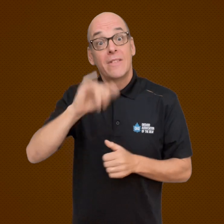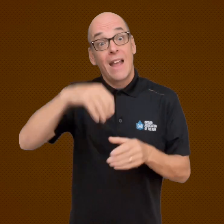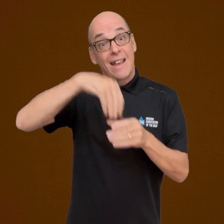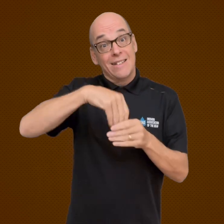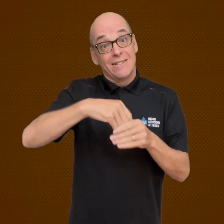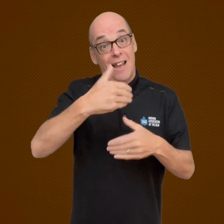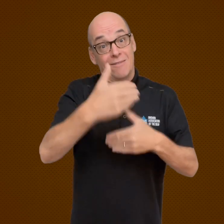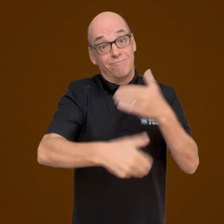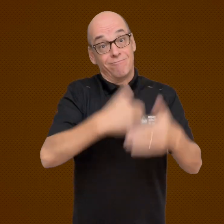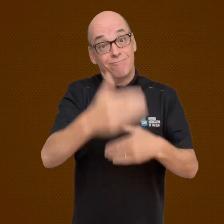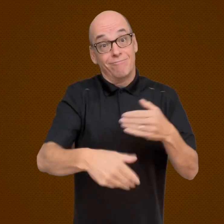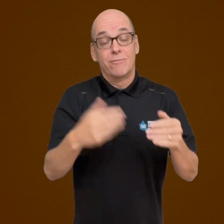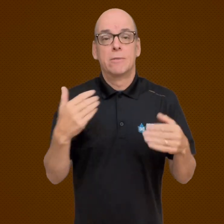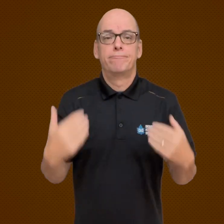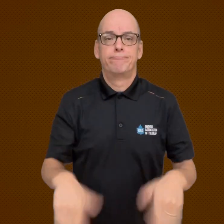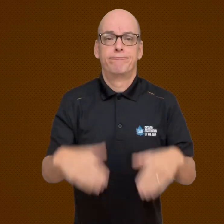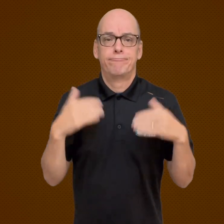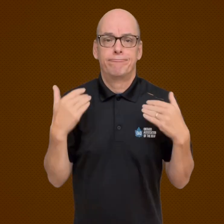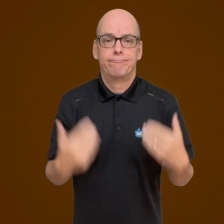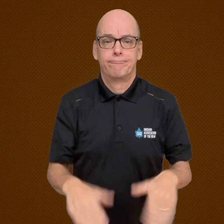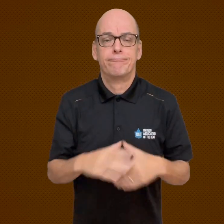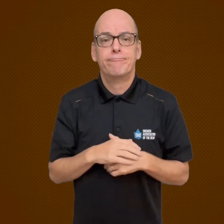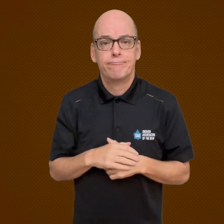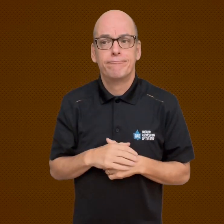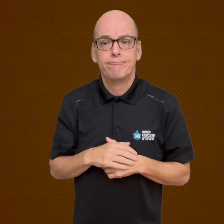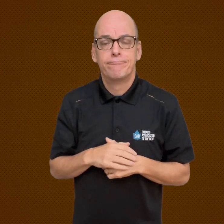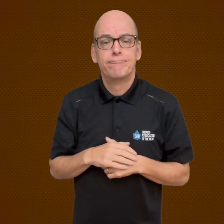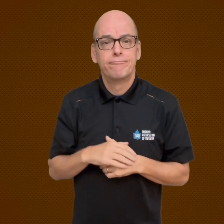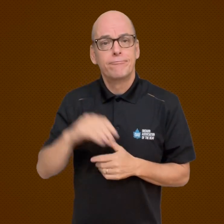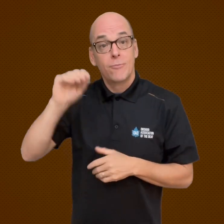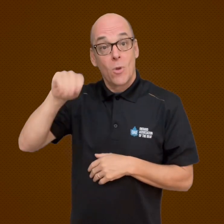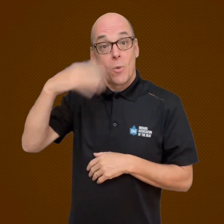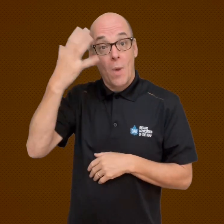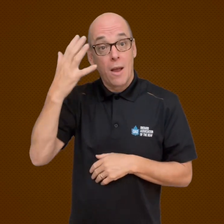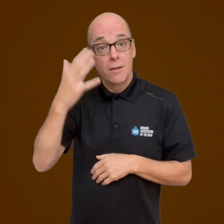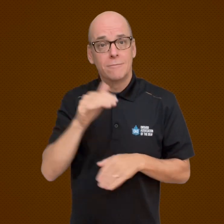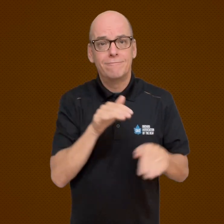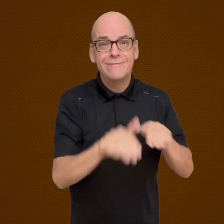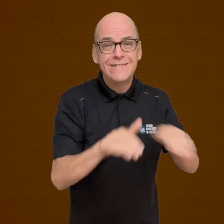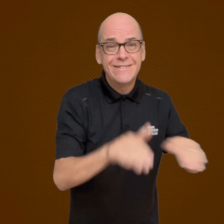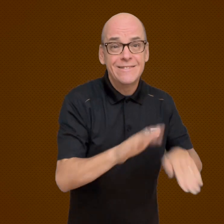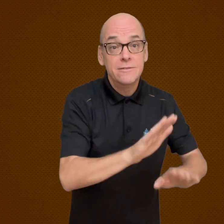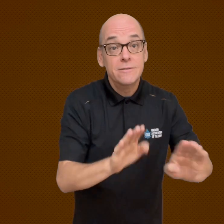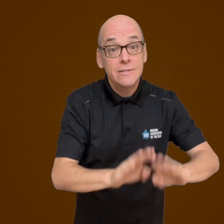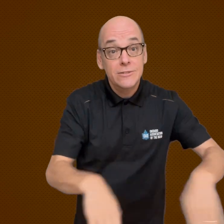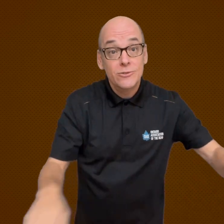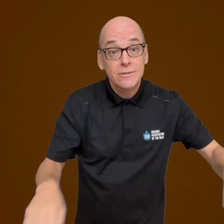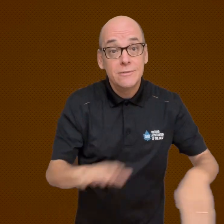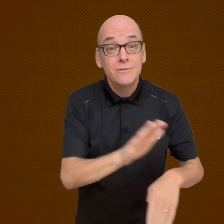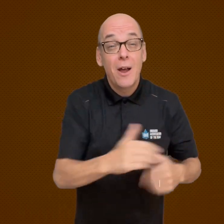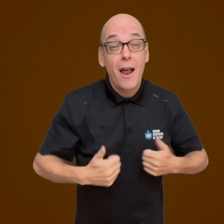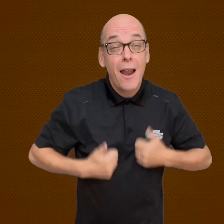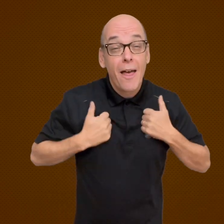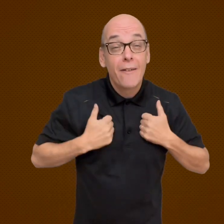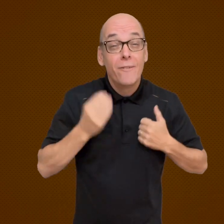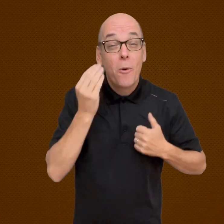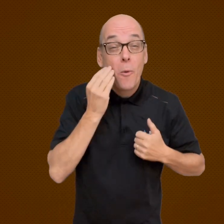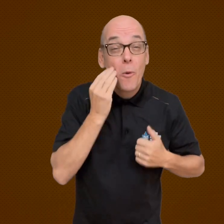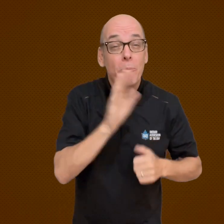And what happened inside these institutions - it was awful. White people would tell Indigenous children that life at their homes and